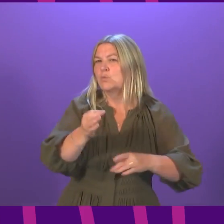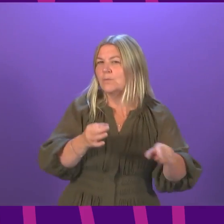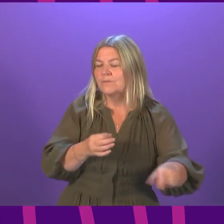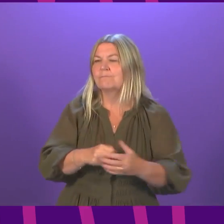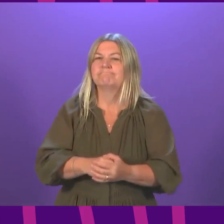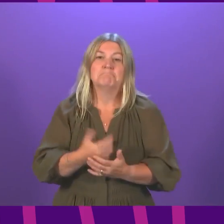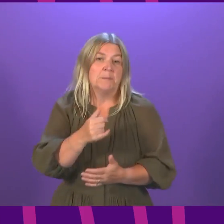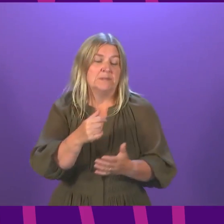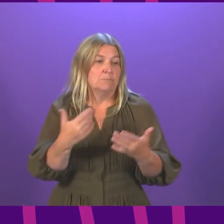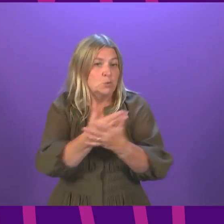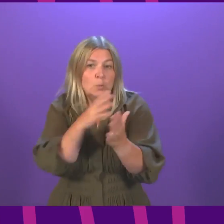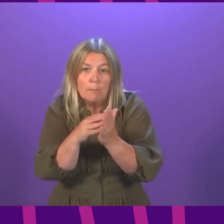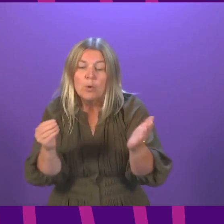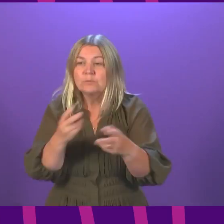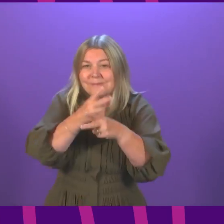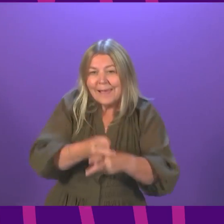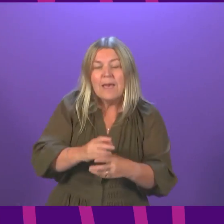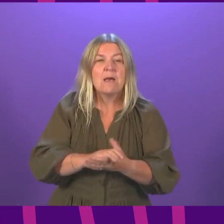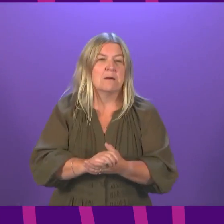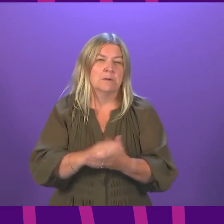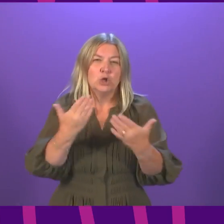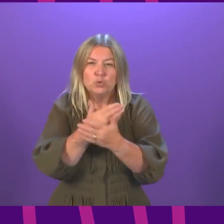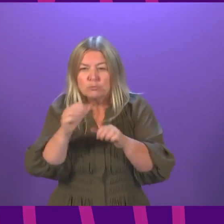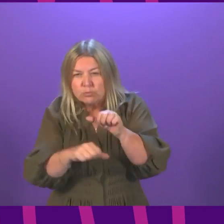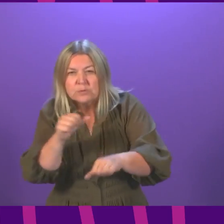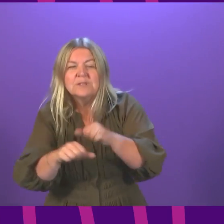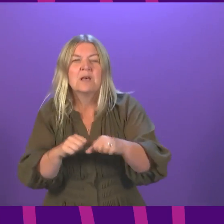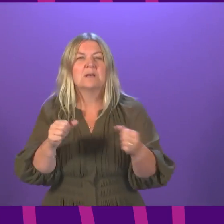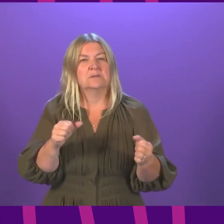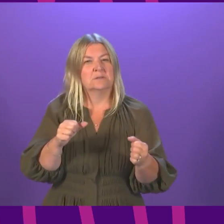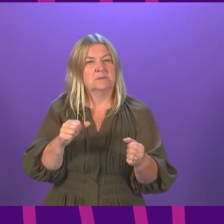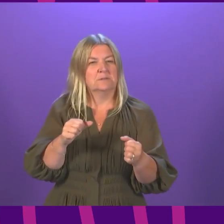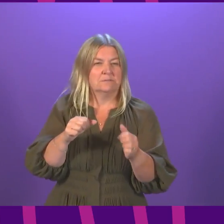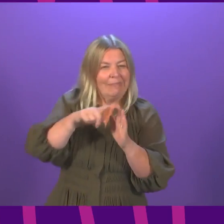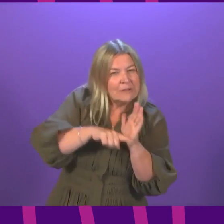of care and procedural or legislative change that might be necessary.